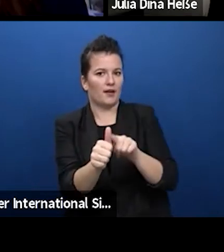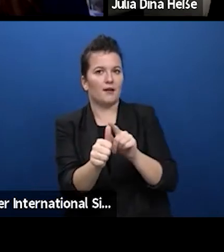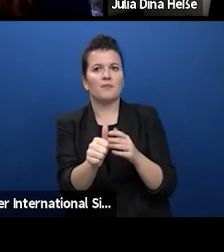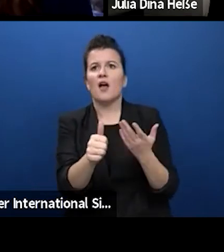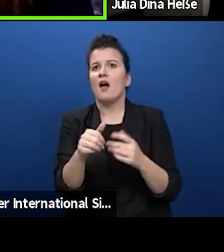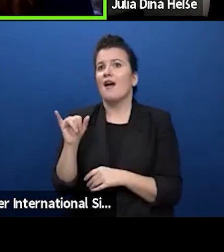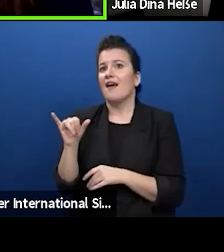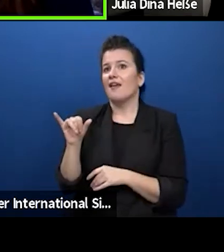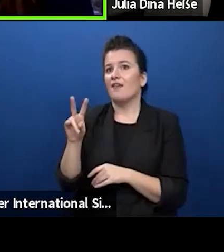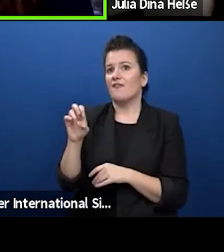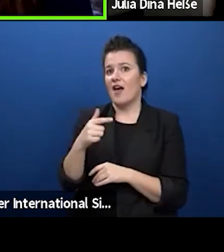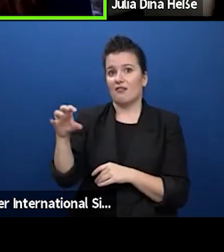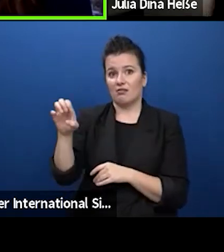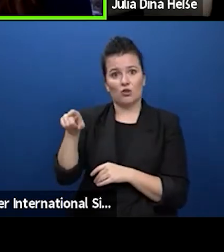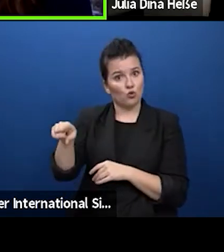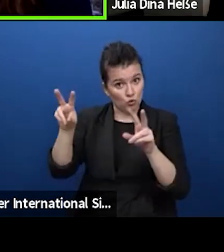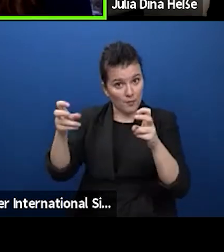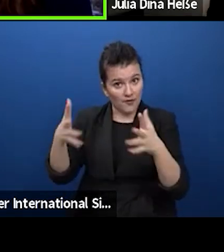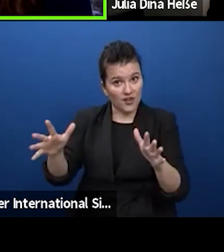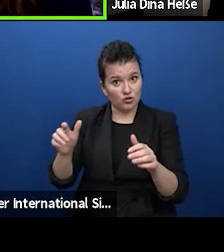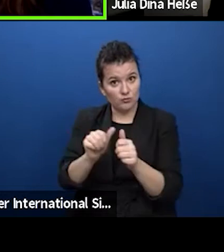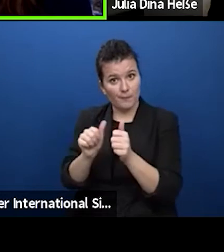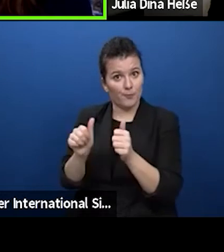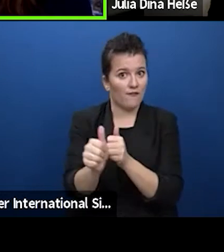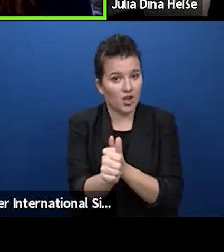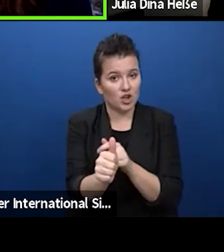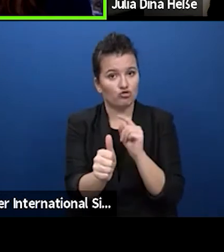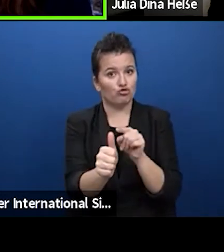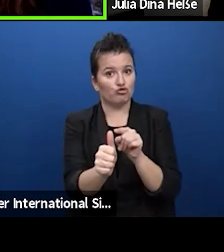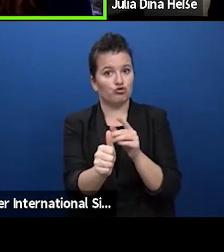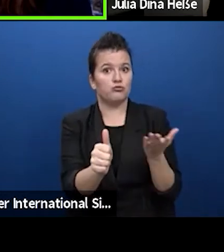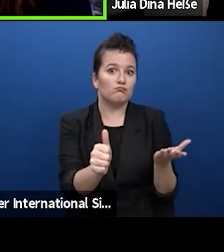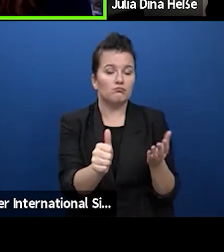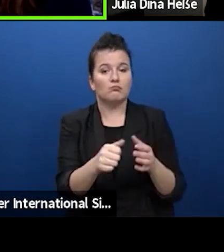about privileges? Yeah, I mean building on what Faranz has just said, I mean I think you know we,